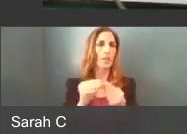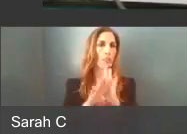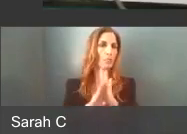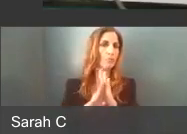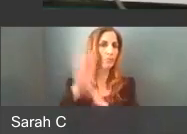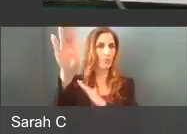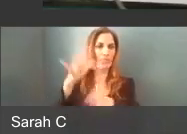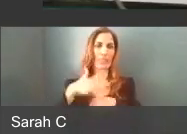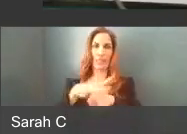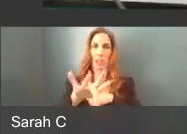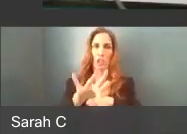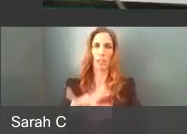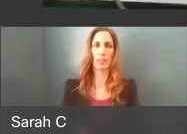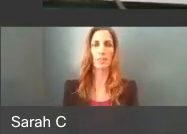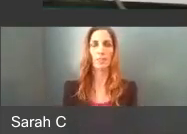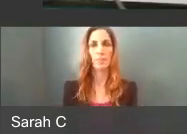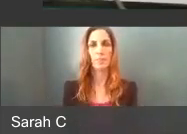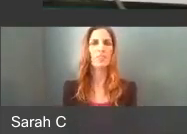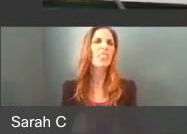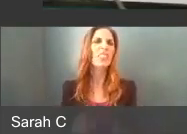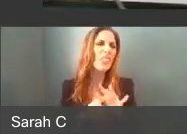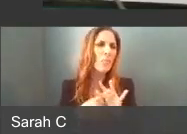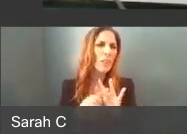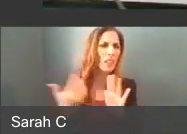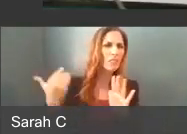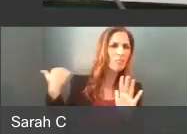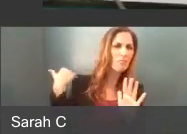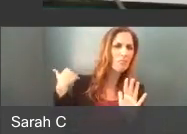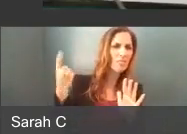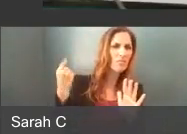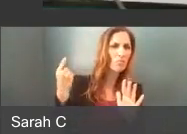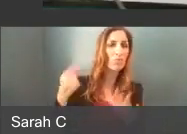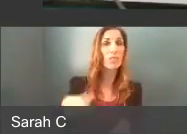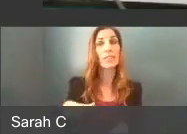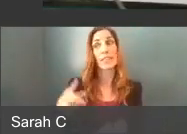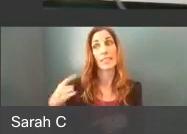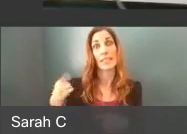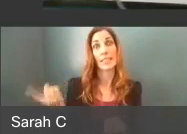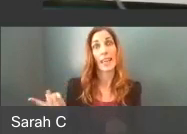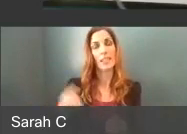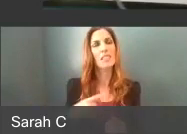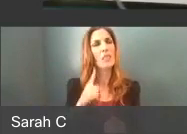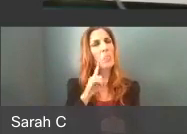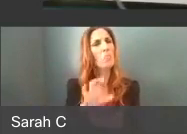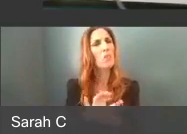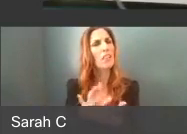days and since then, you know, I would say that we've been able to do very robust